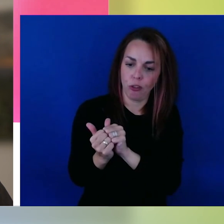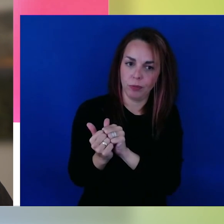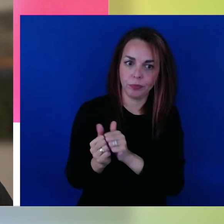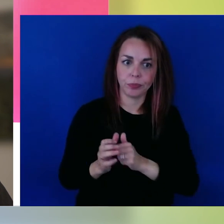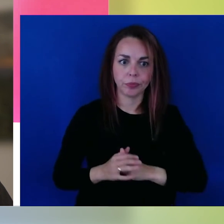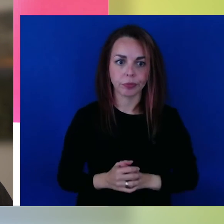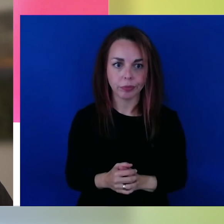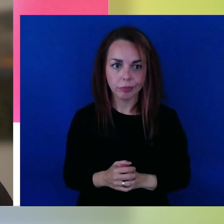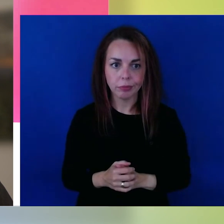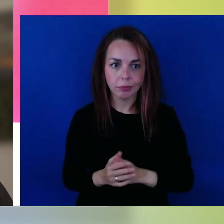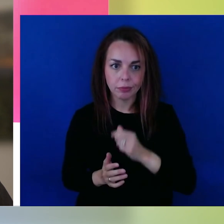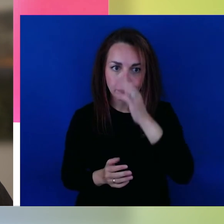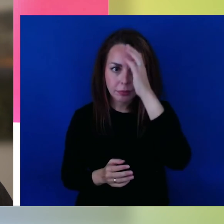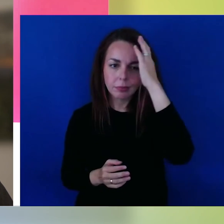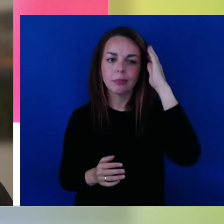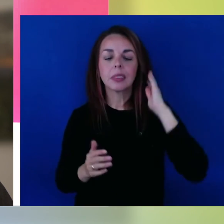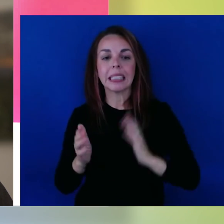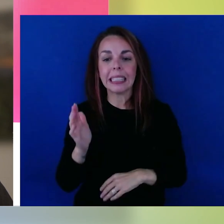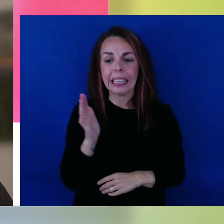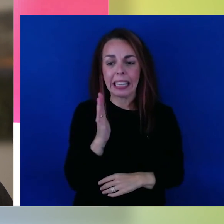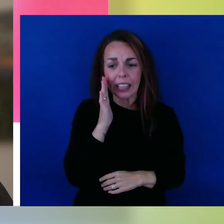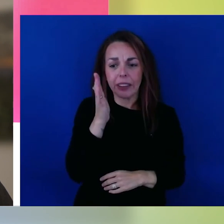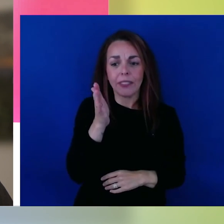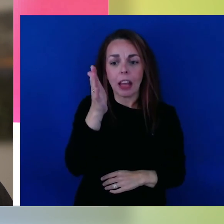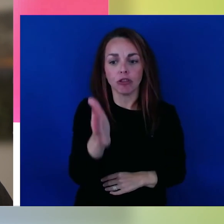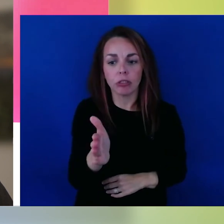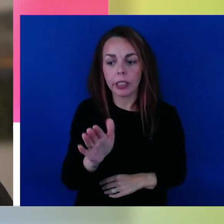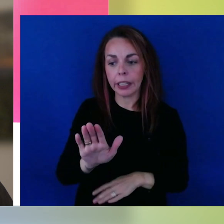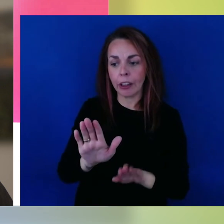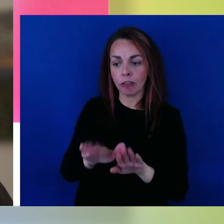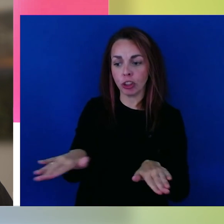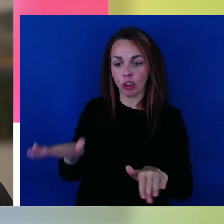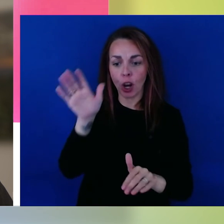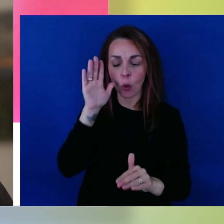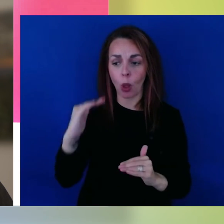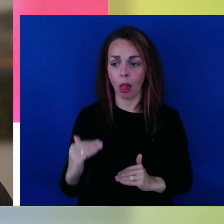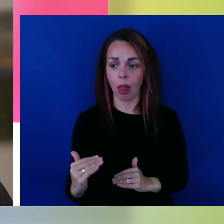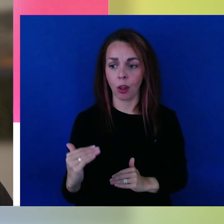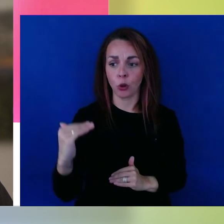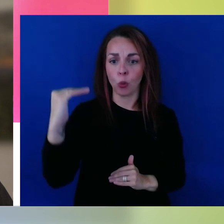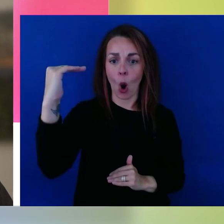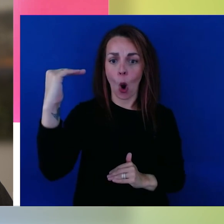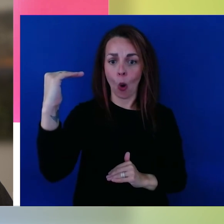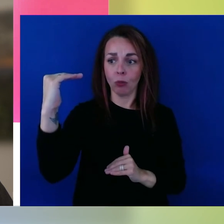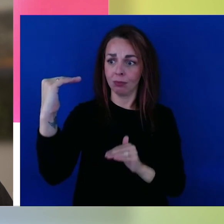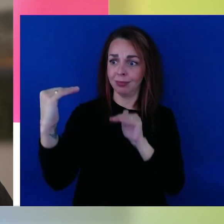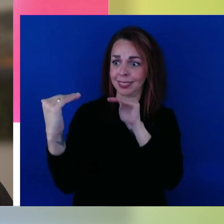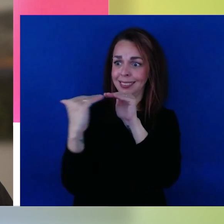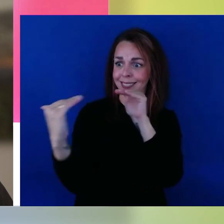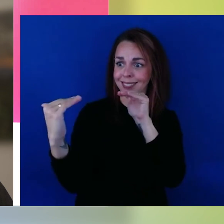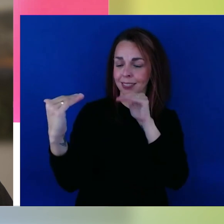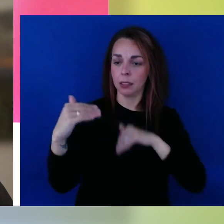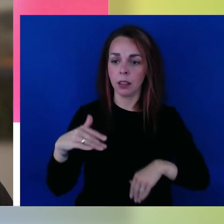Eventually our children will be our equal in stature and knowledge and eventually surpass us,